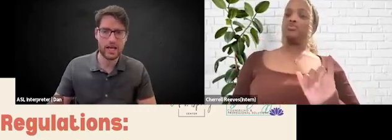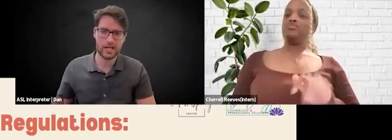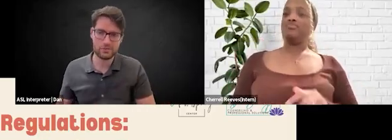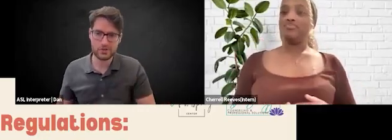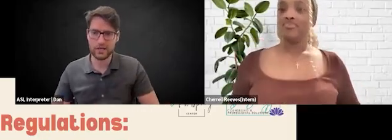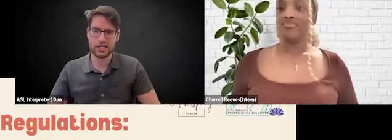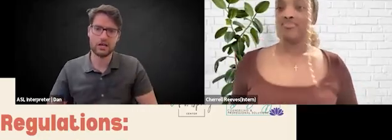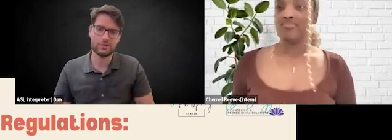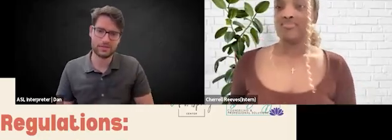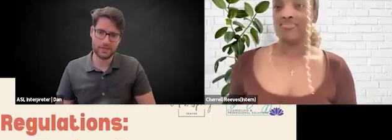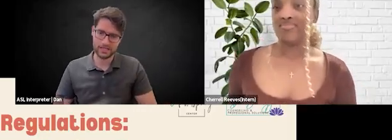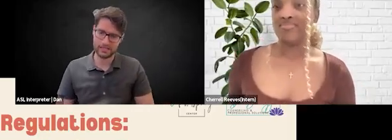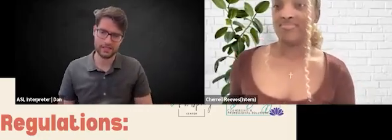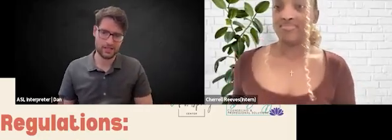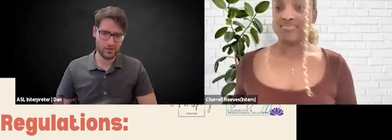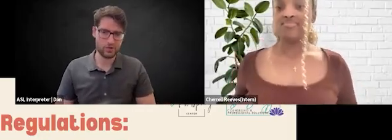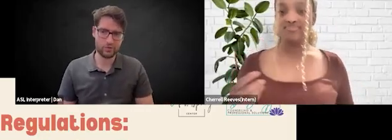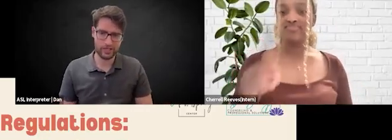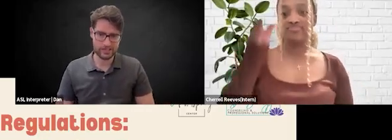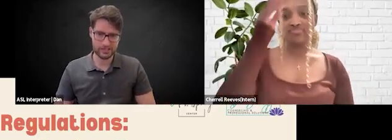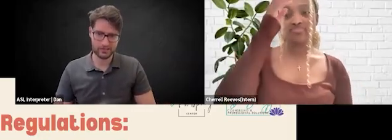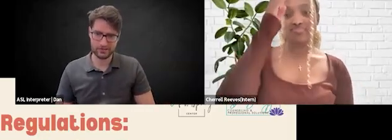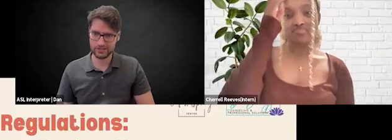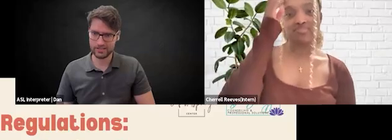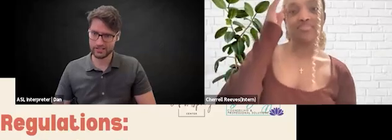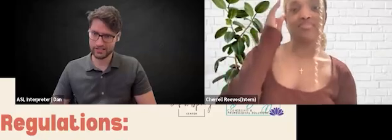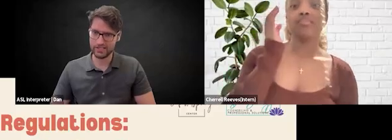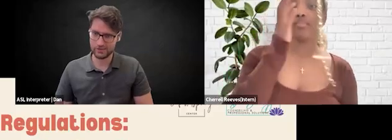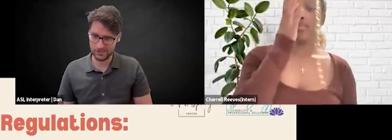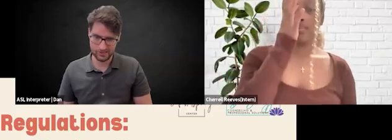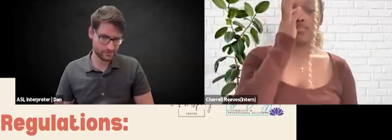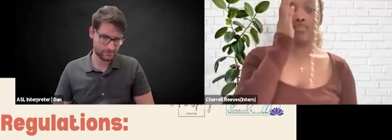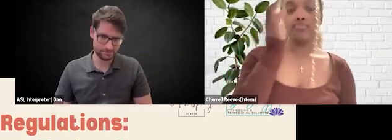What animals might come to mind, when we consider the yellow zone?